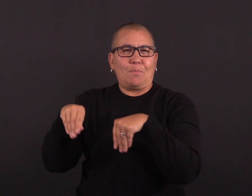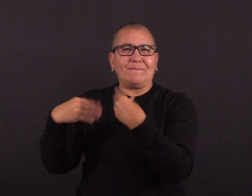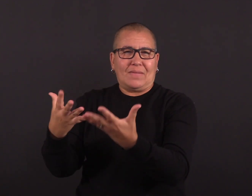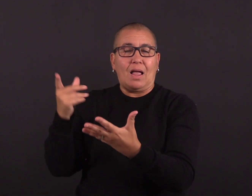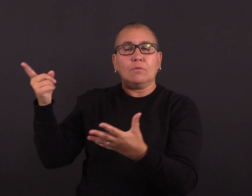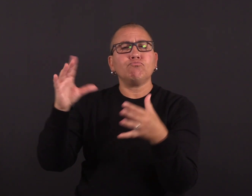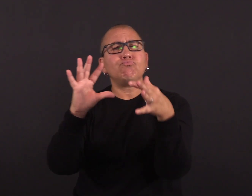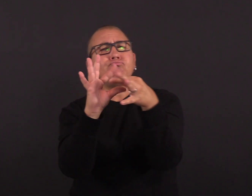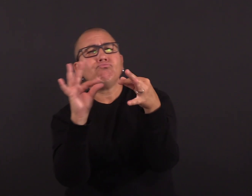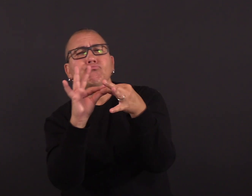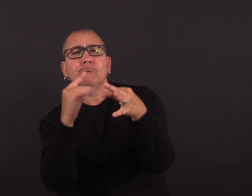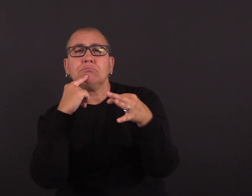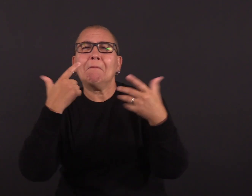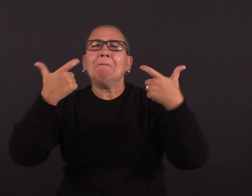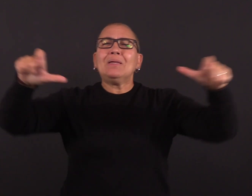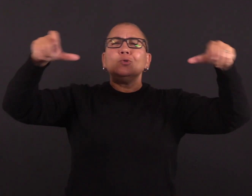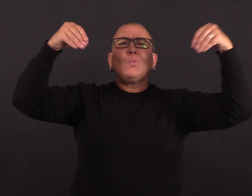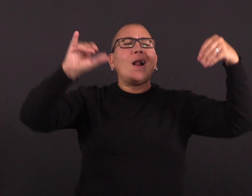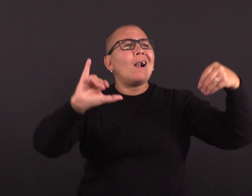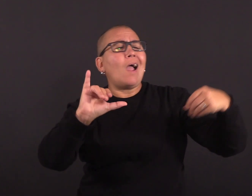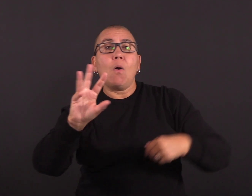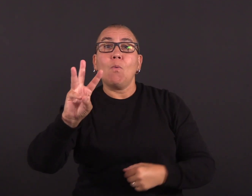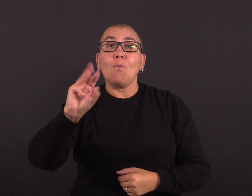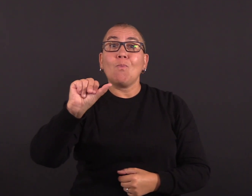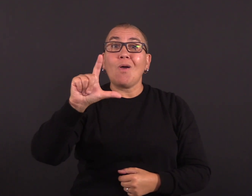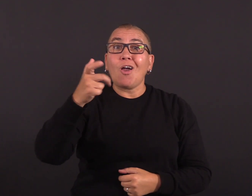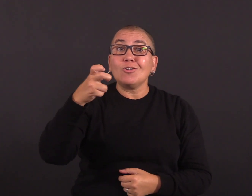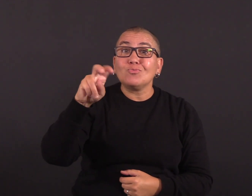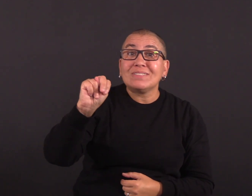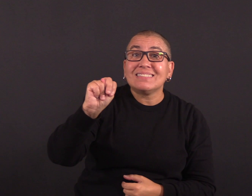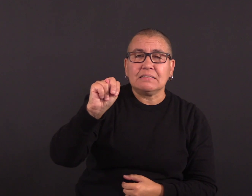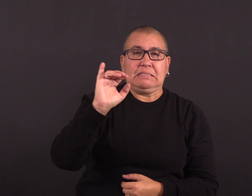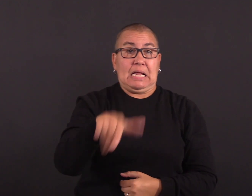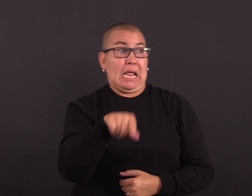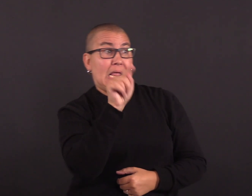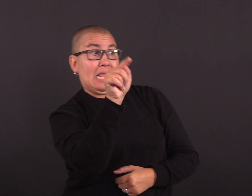The state health department won't reopen its mass vaccination sites at the Mall of